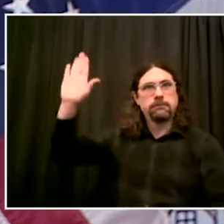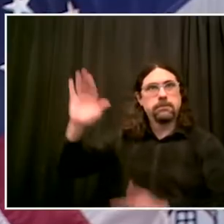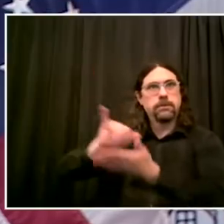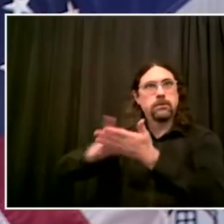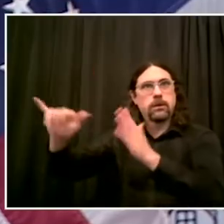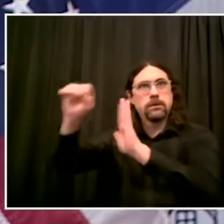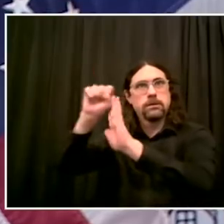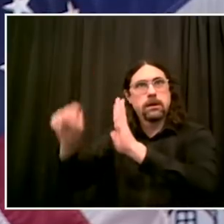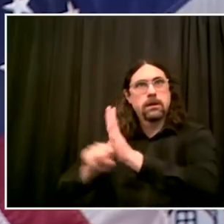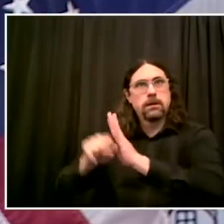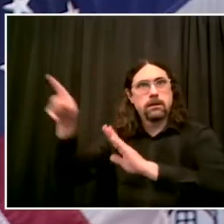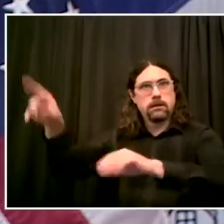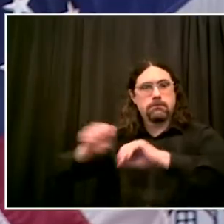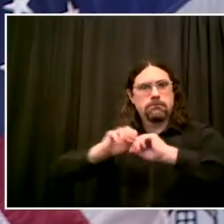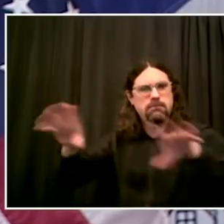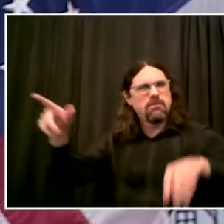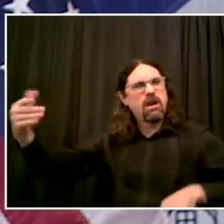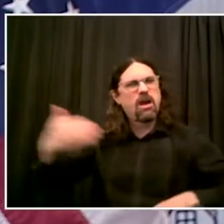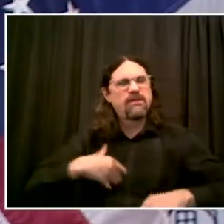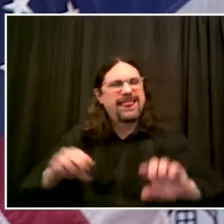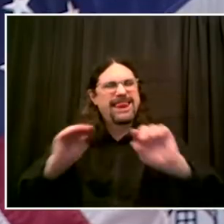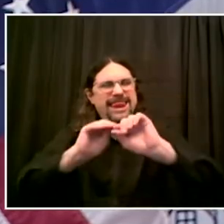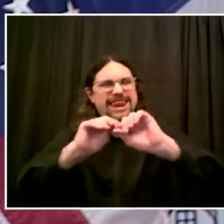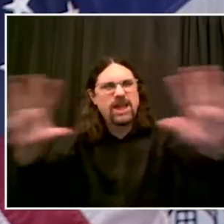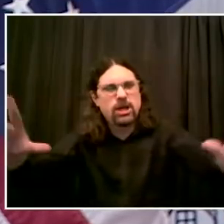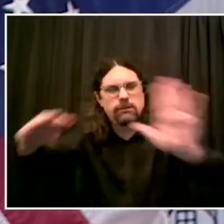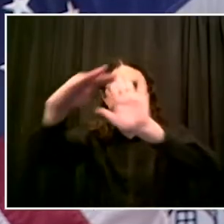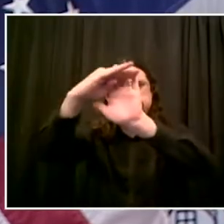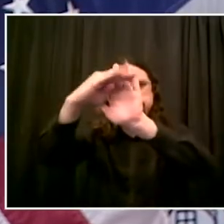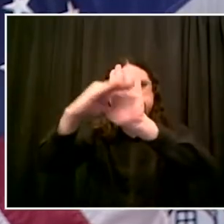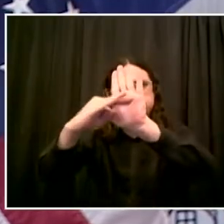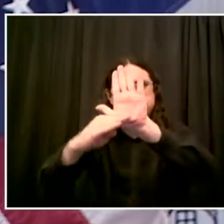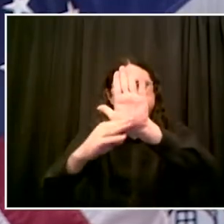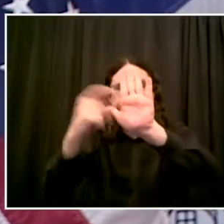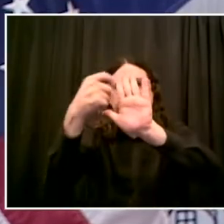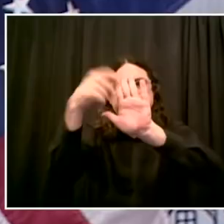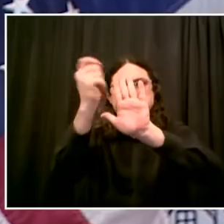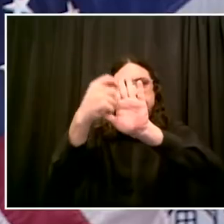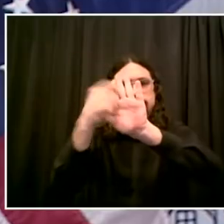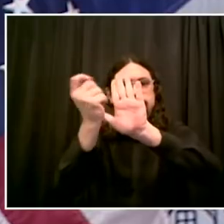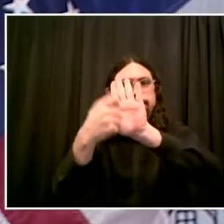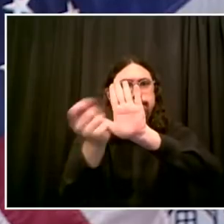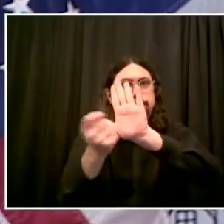NOT SEEN IT, I ENCOURAGE YOU TO LOOK AT IT.